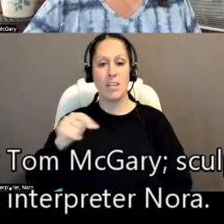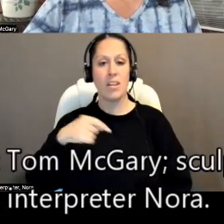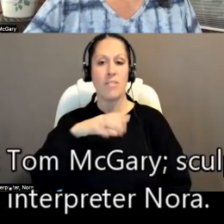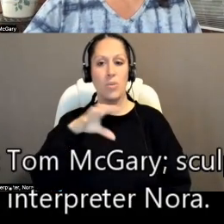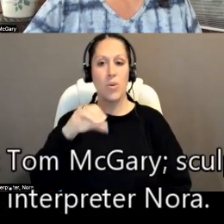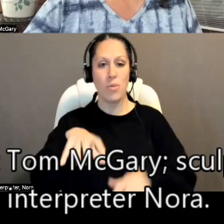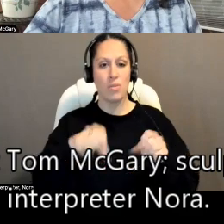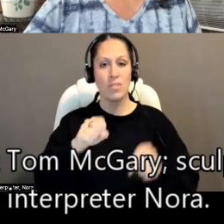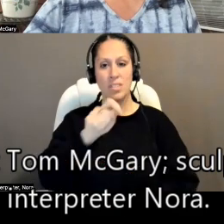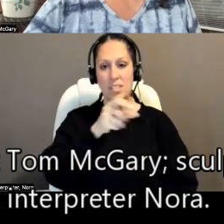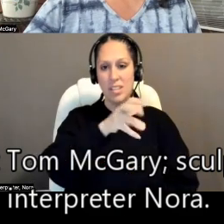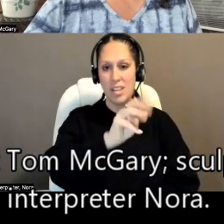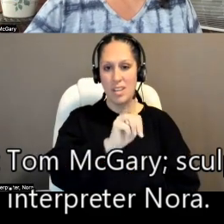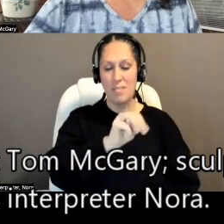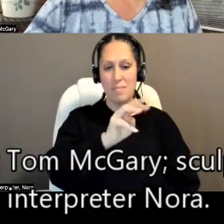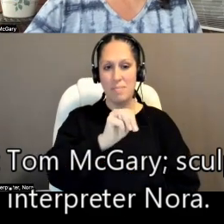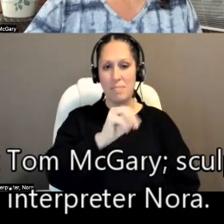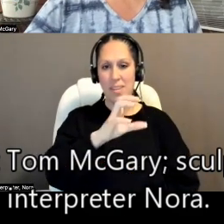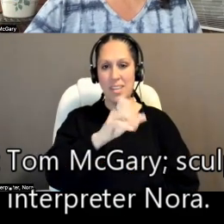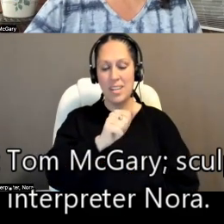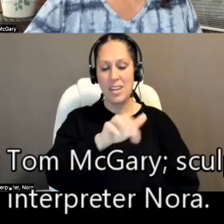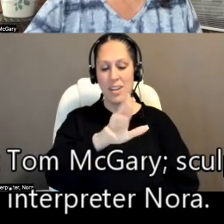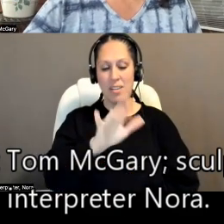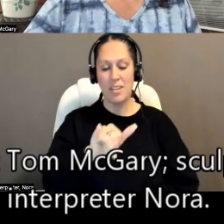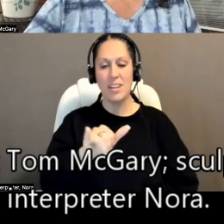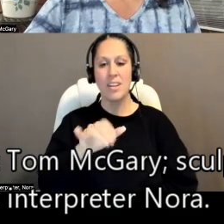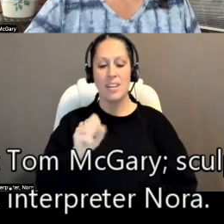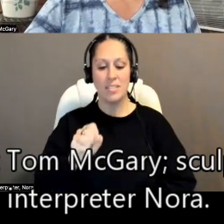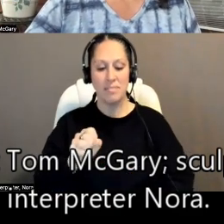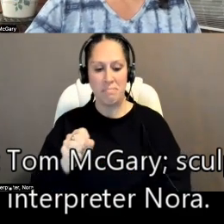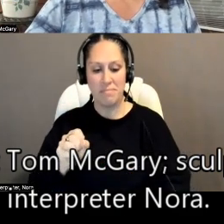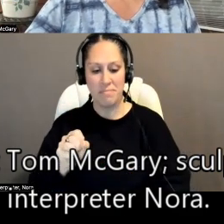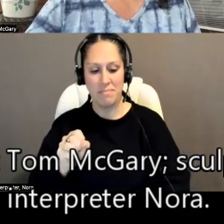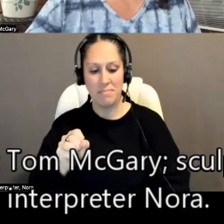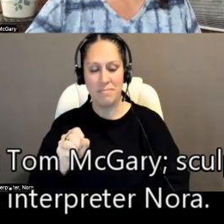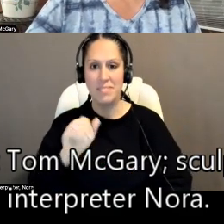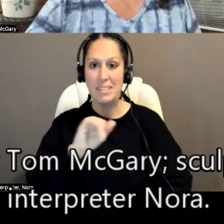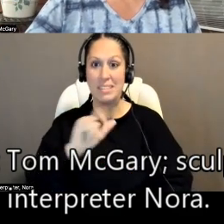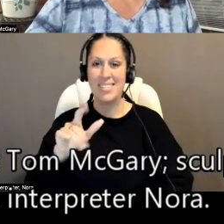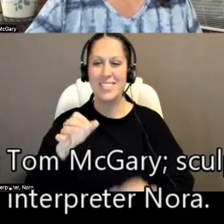sculptural artist Jamie Magid; and ASL interpreter Nora.